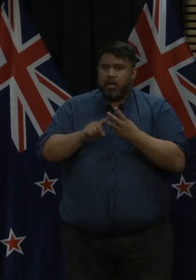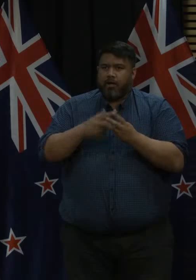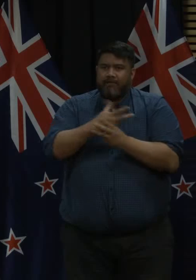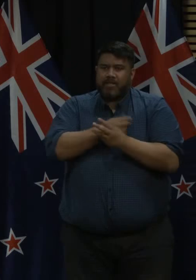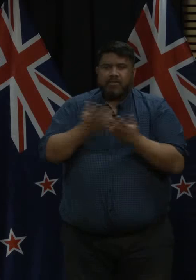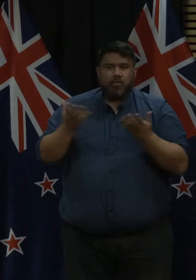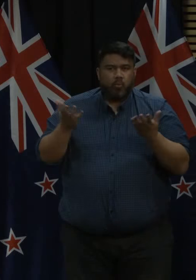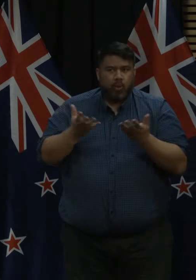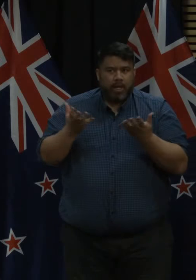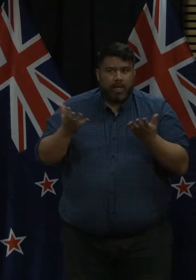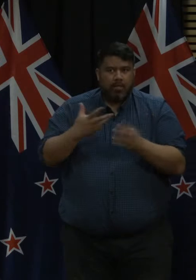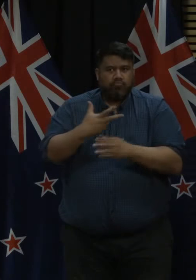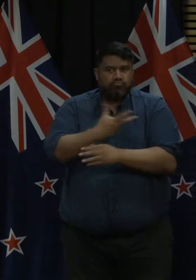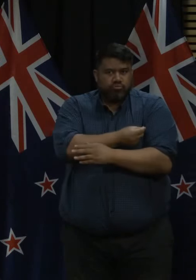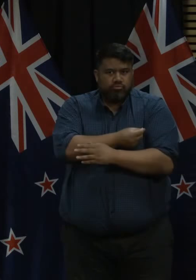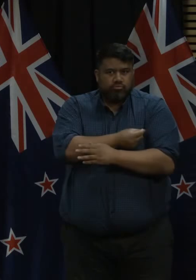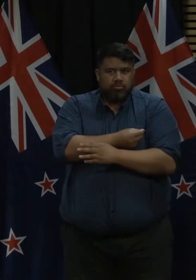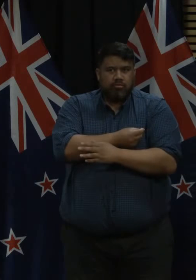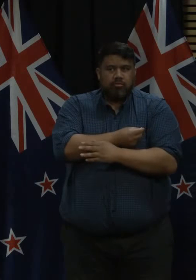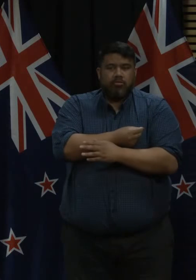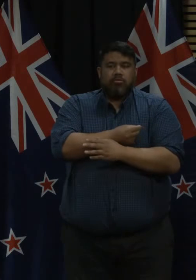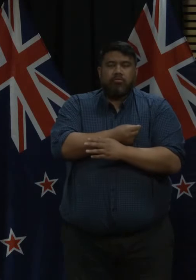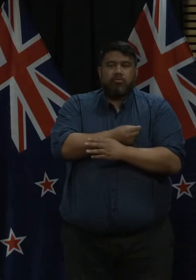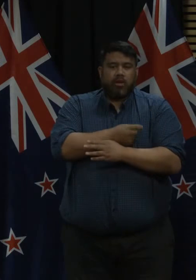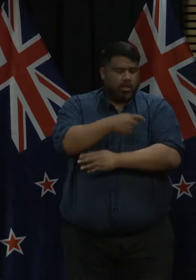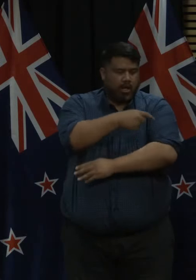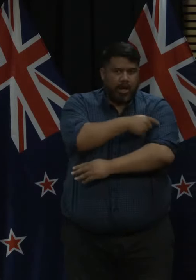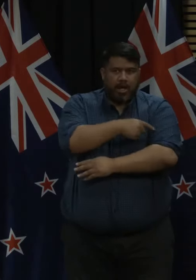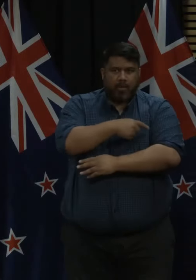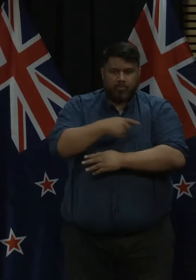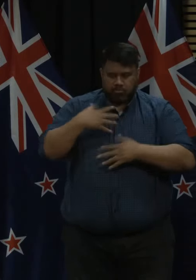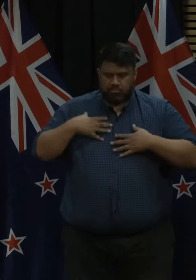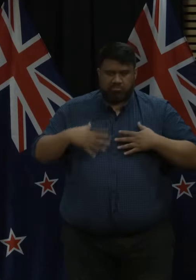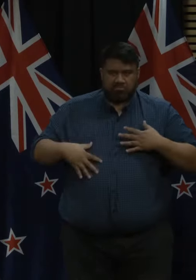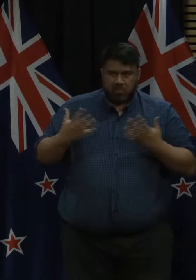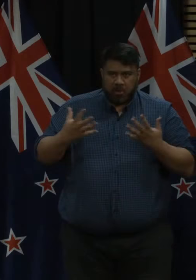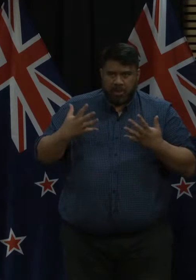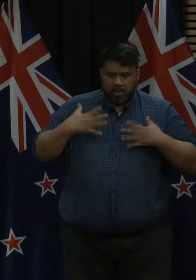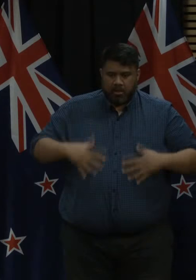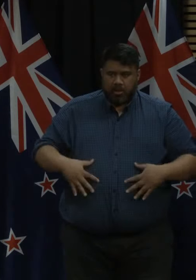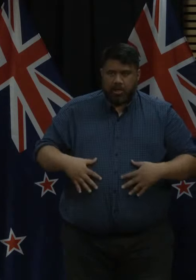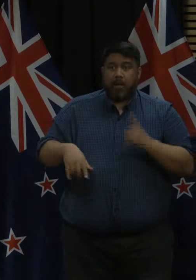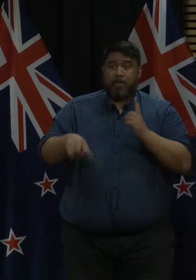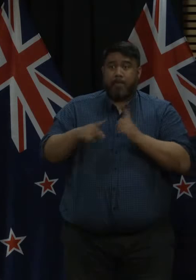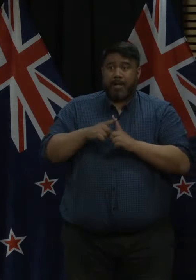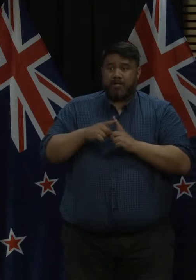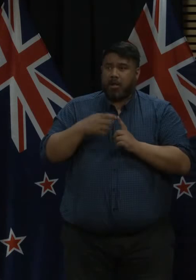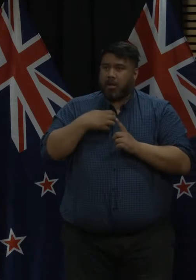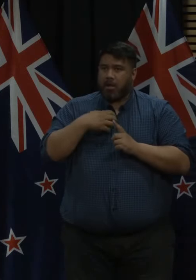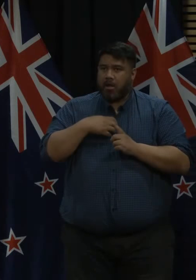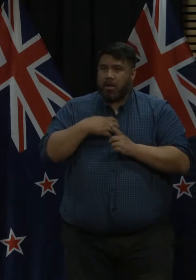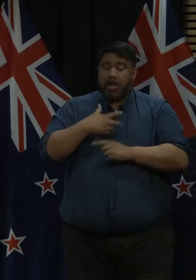the detail behind it. You will see the name of the person vaccinated, there will be a batch number and the location